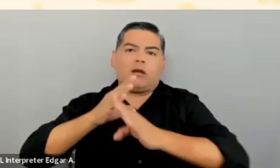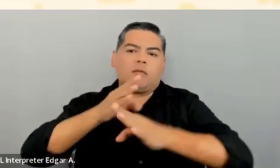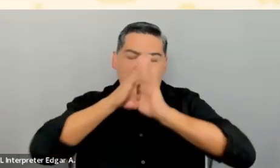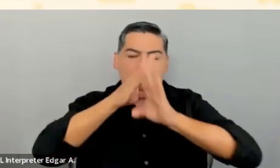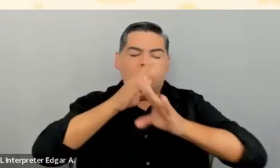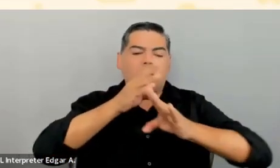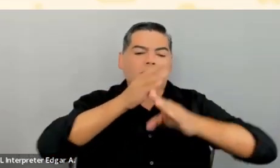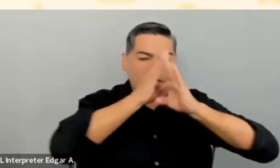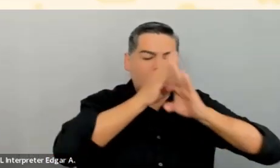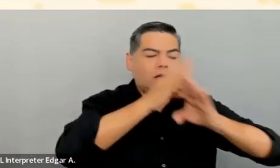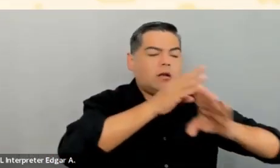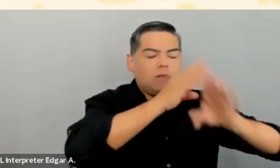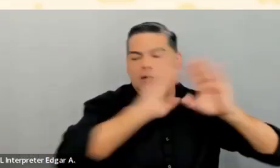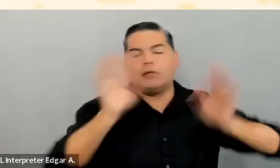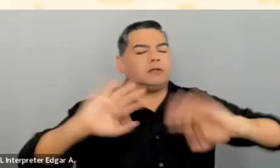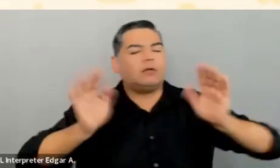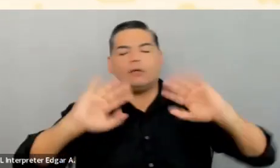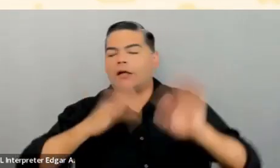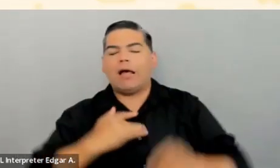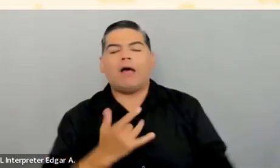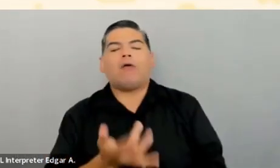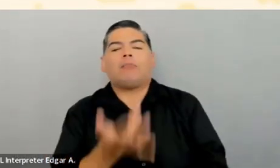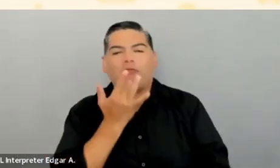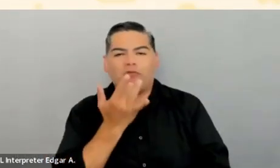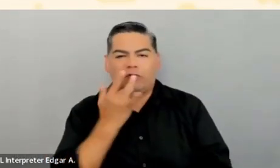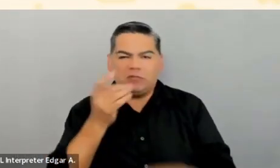And I would prefer to start with a nice good foundation.